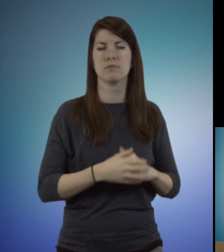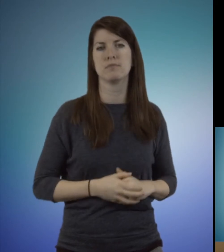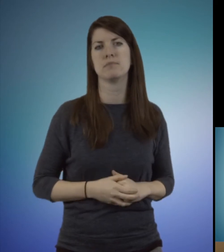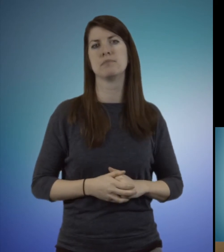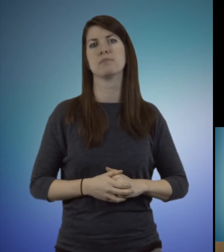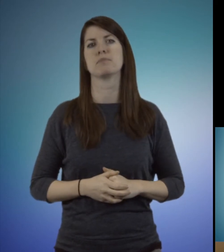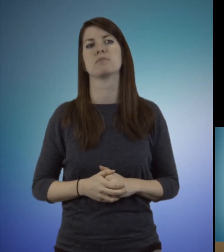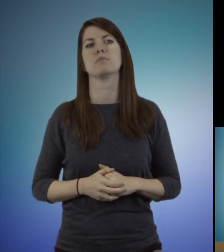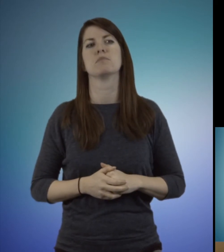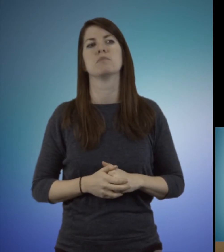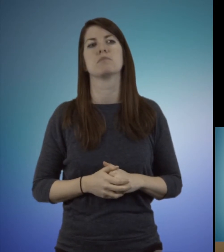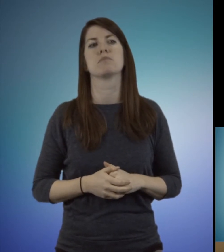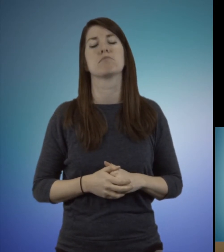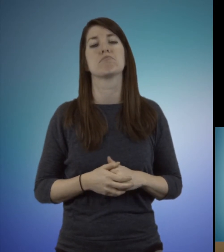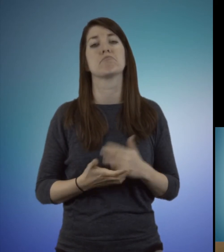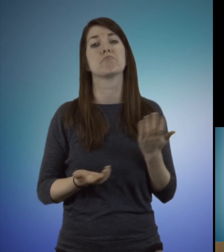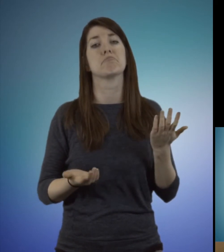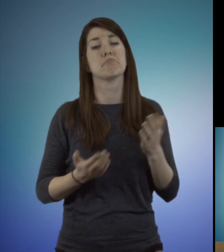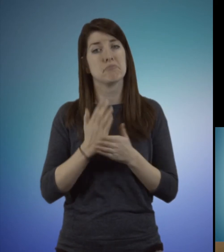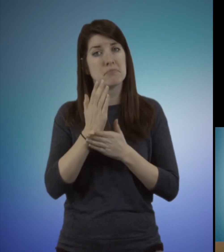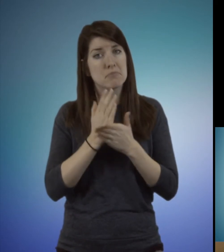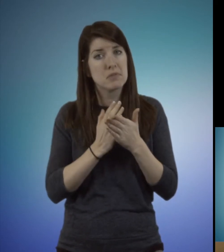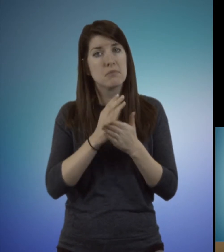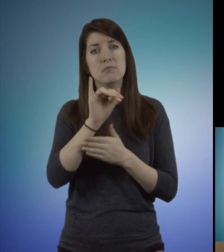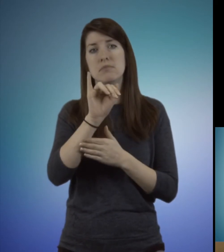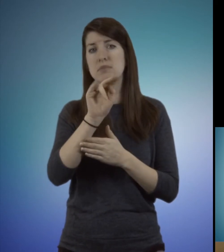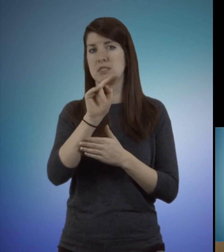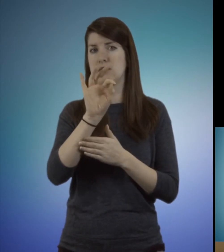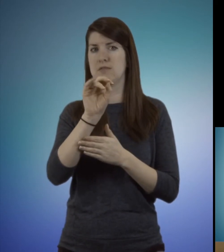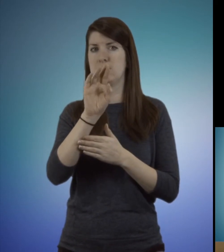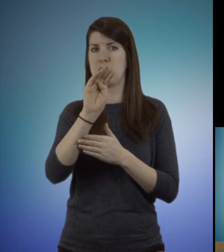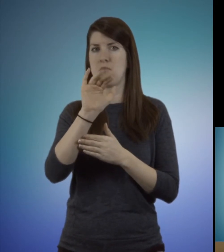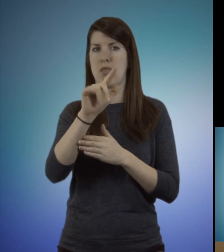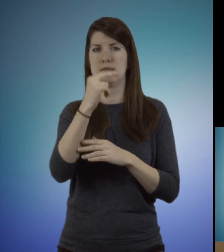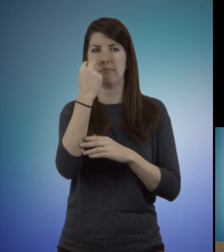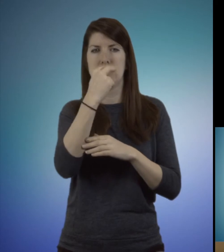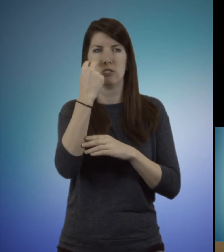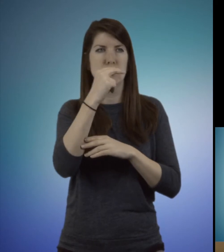There are some informal speech reading tools that may be used for children if appropriate.